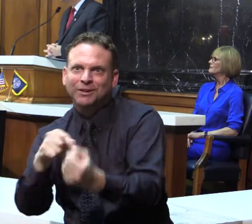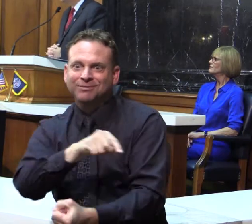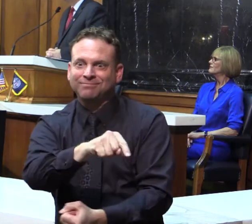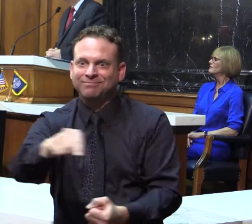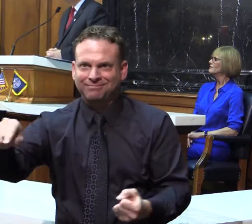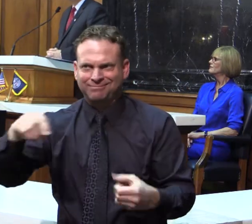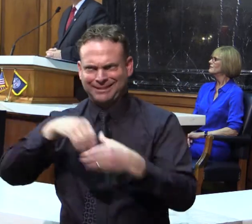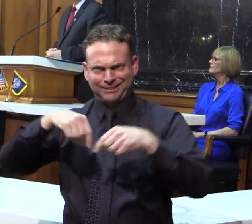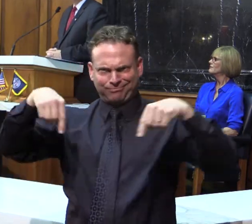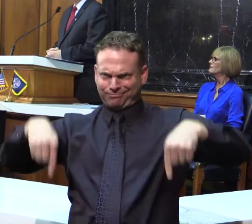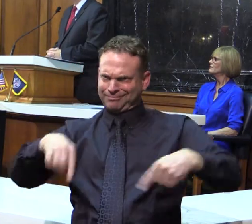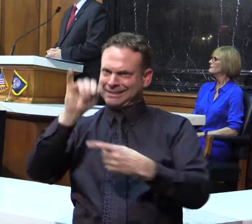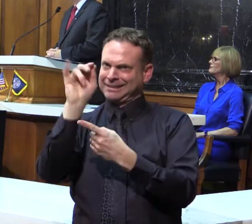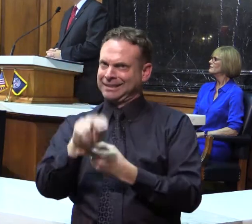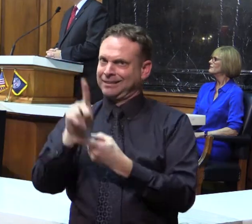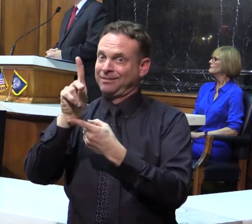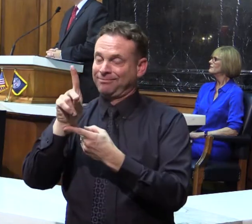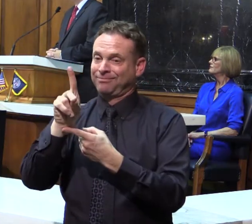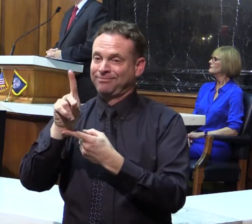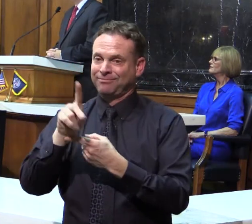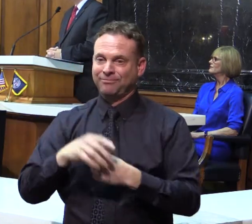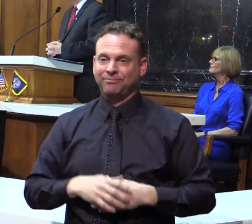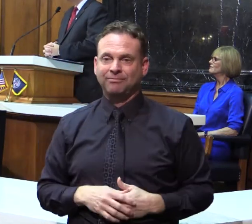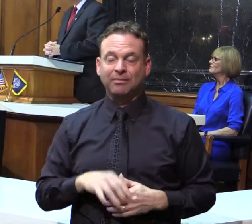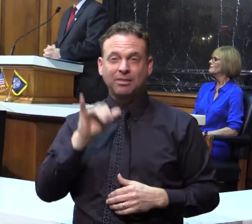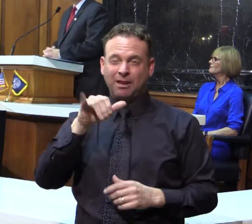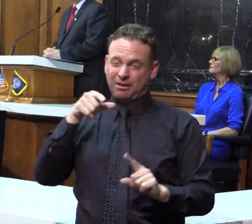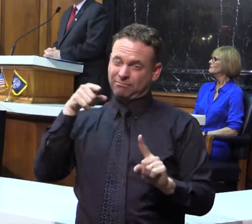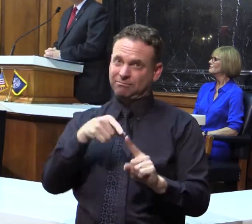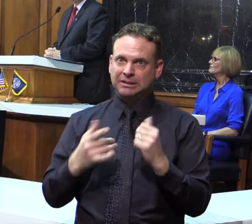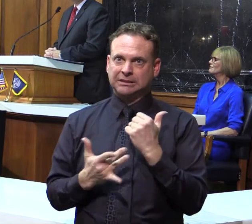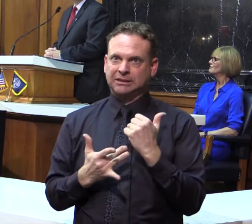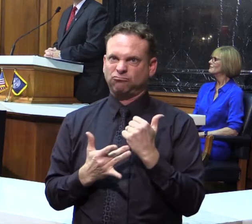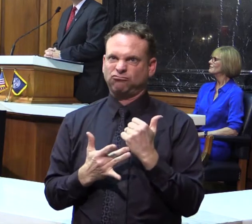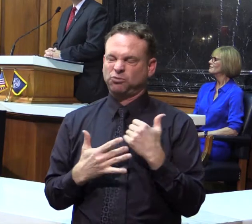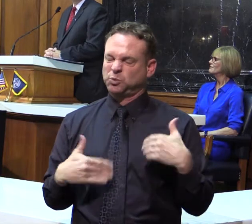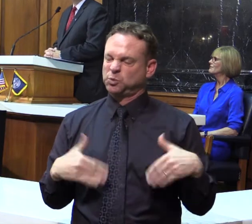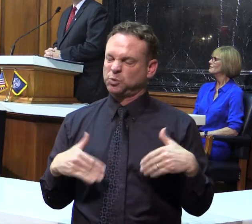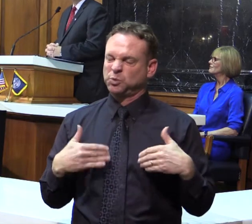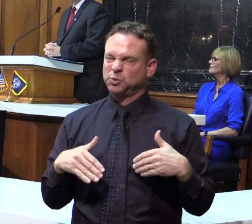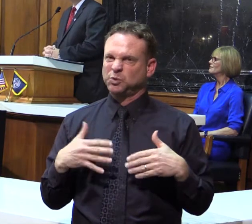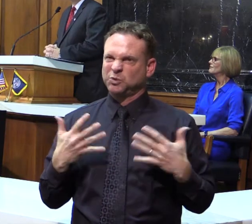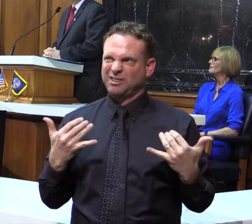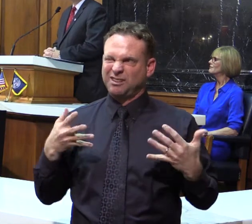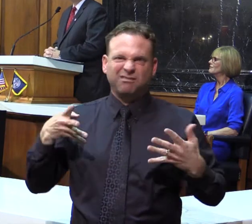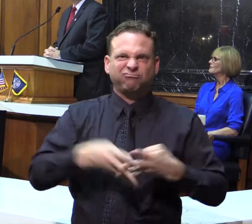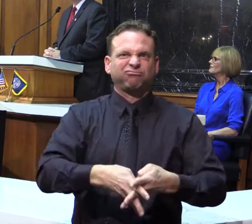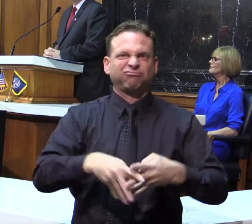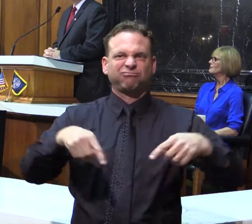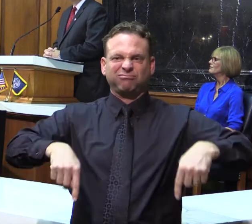TECH is taking root in Hoosier soil... it’s grown by nearly 28 percent in central Indiana